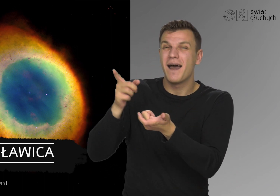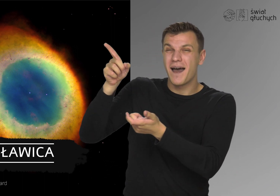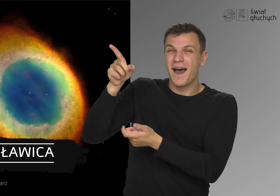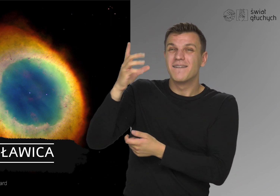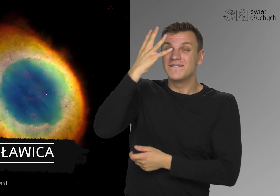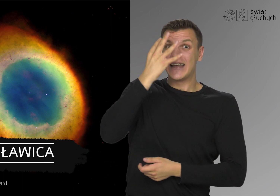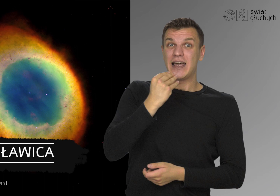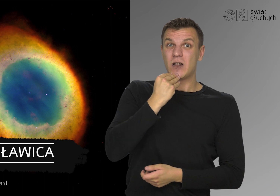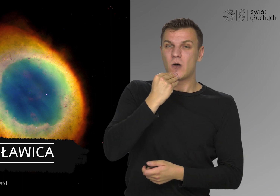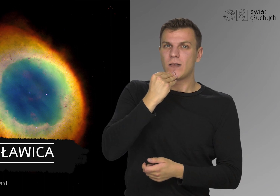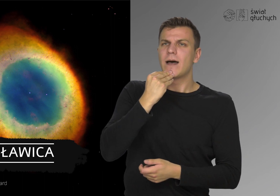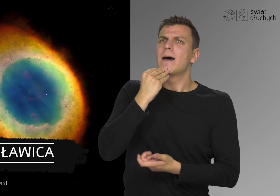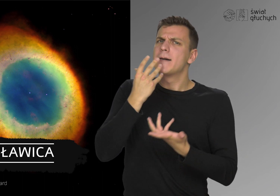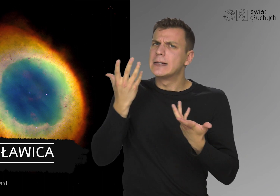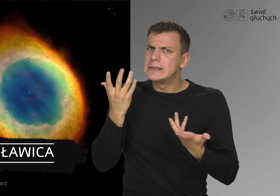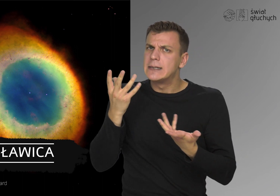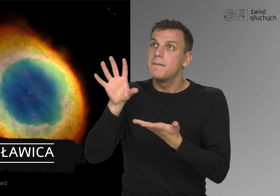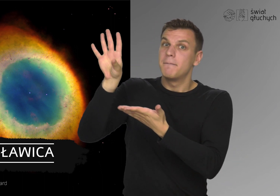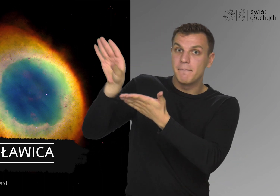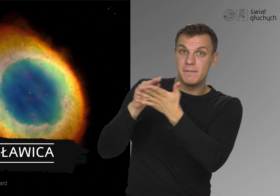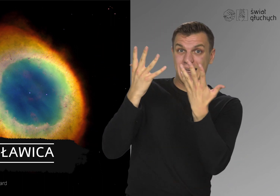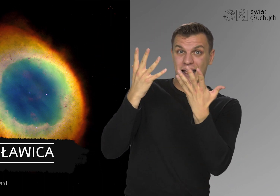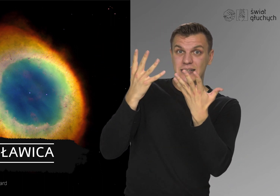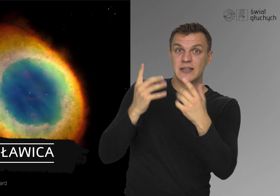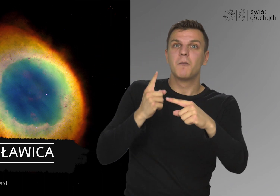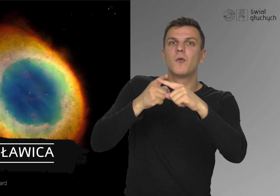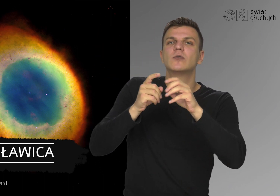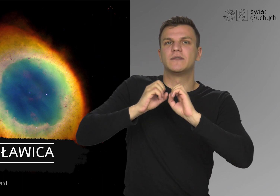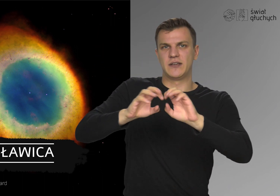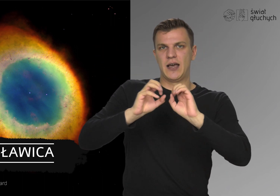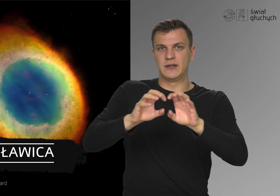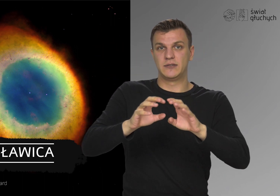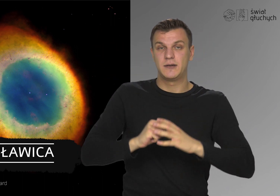You can mimic its appearance and add an explanation.